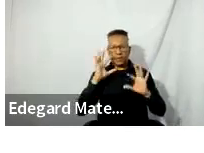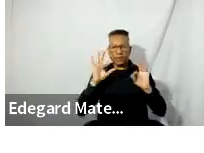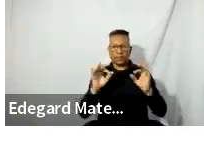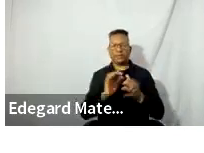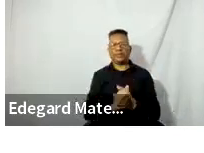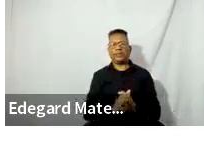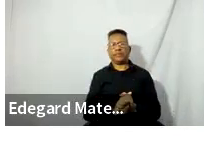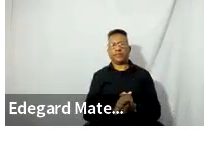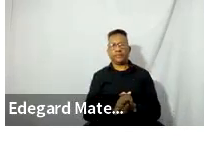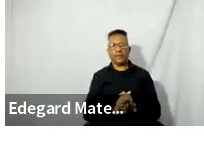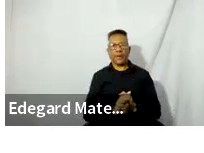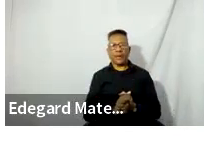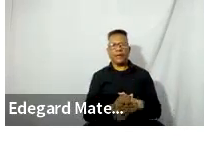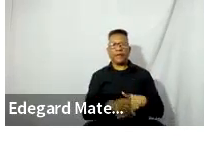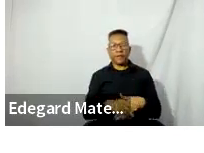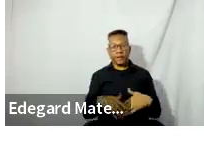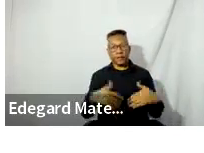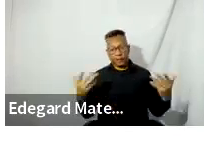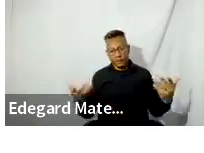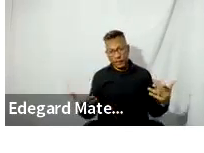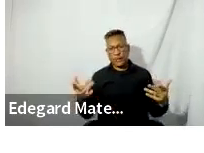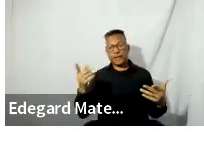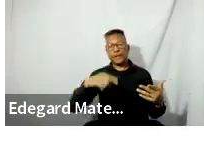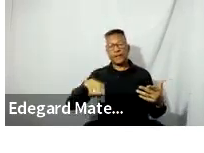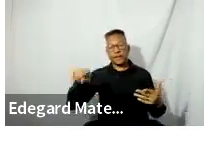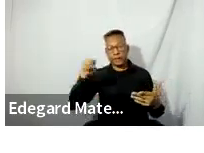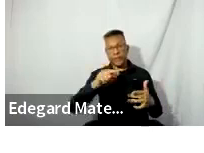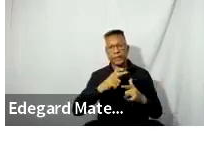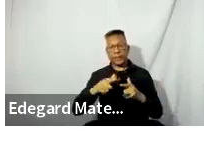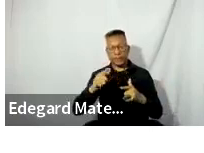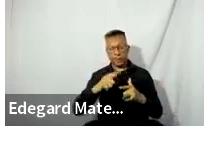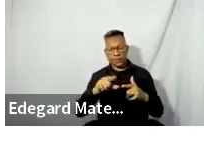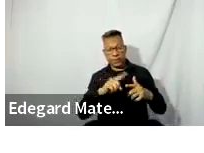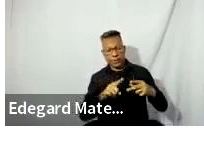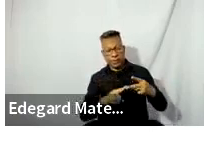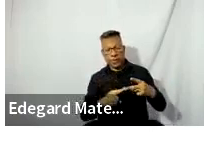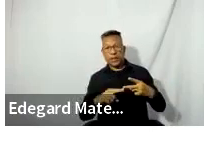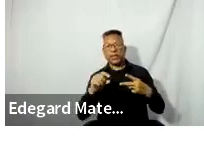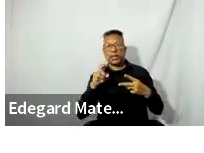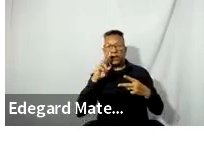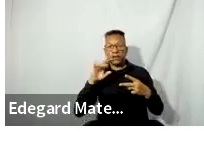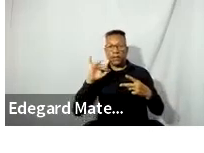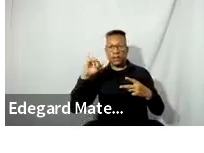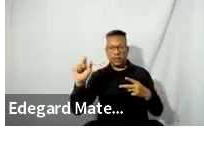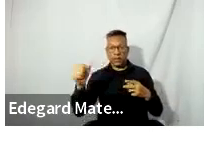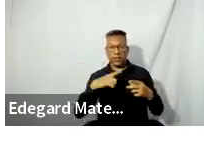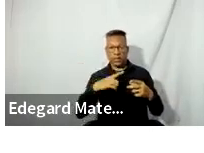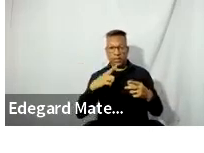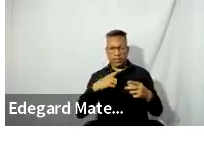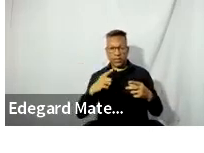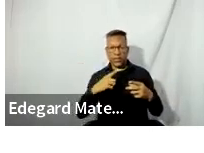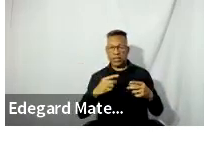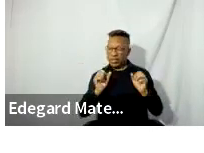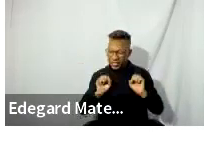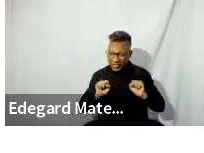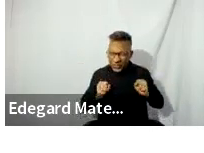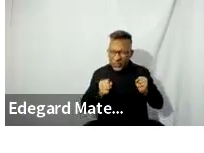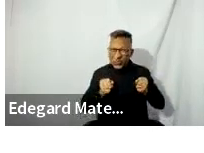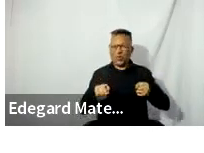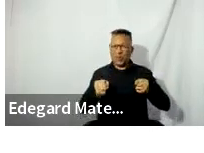win problems problems that the costs is aiming ng to solved ng to solve to solve. With this law . now clearly . now, clearly